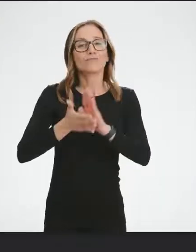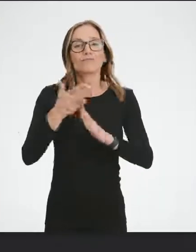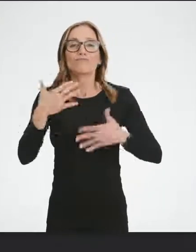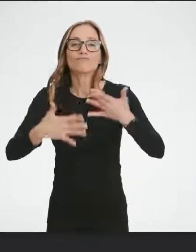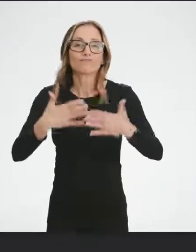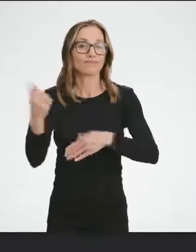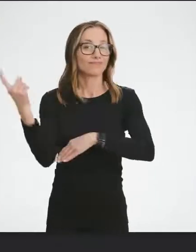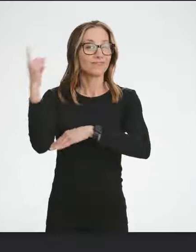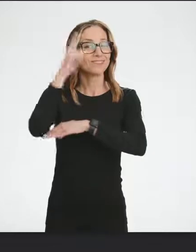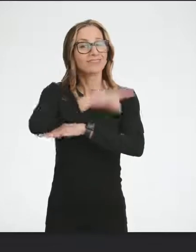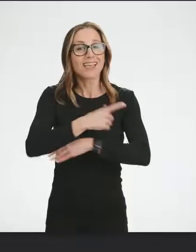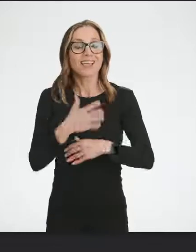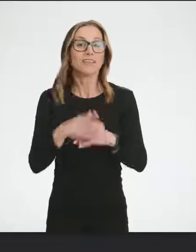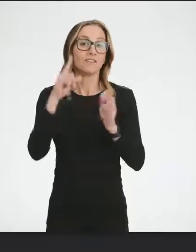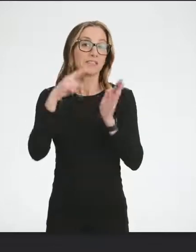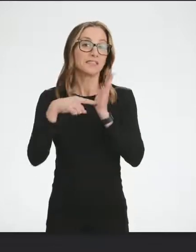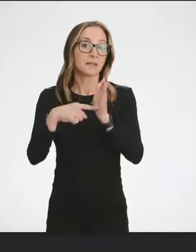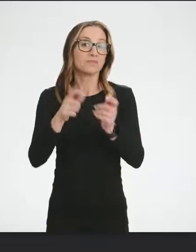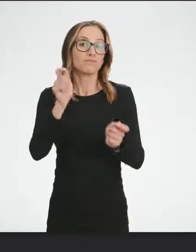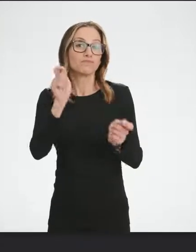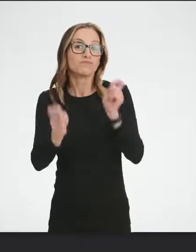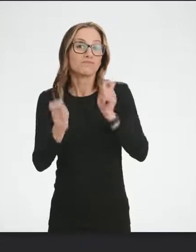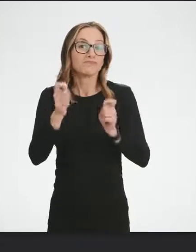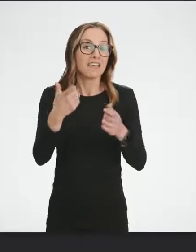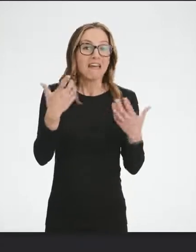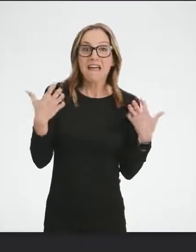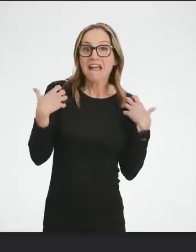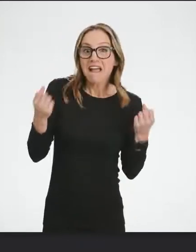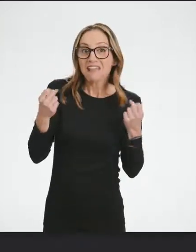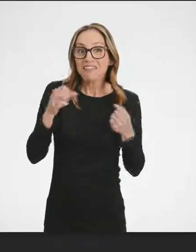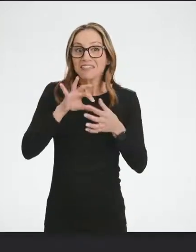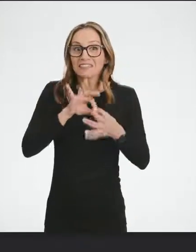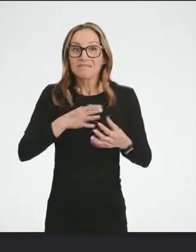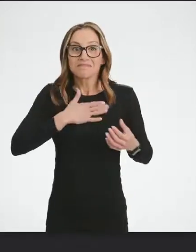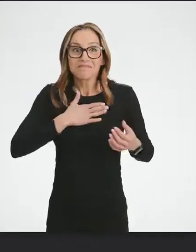Like helping to show changing trends in their health, highlighting their progress towards